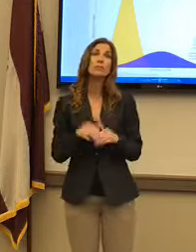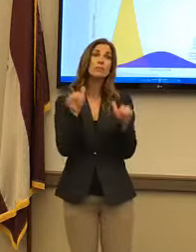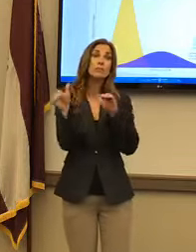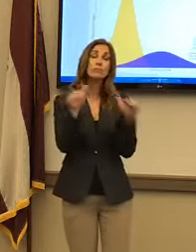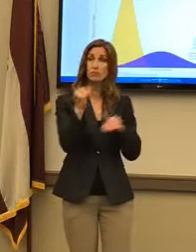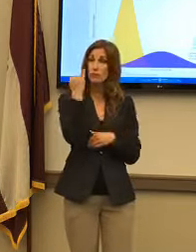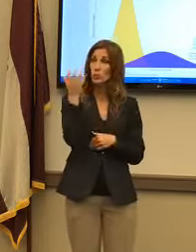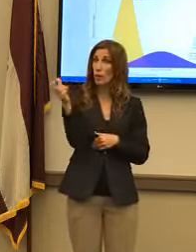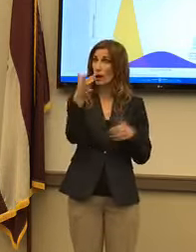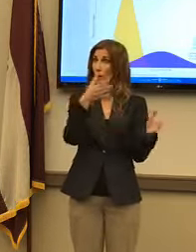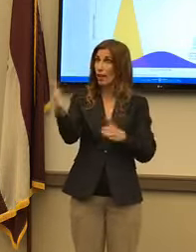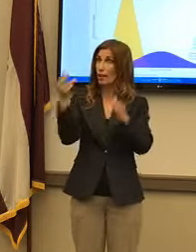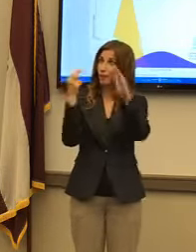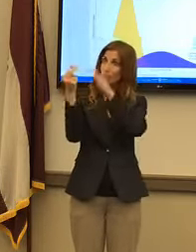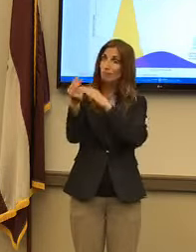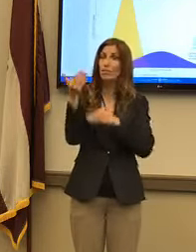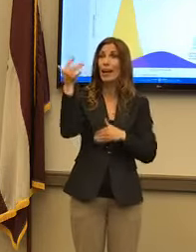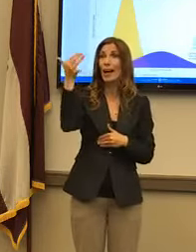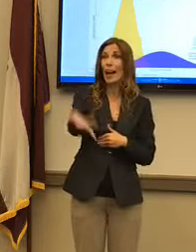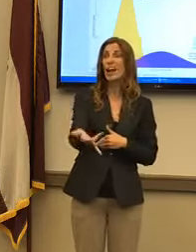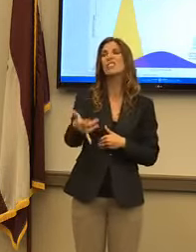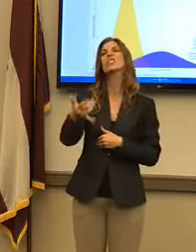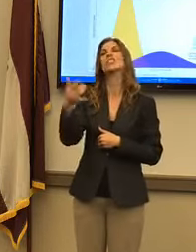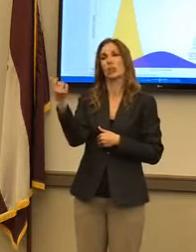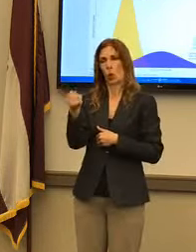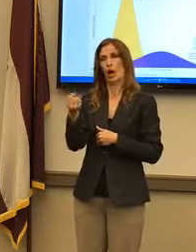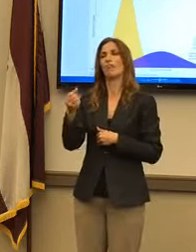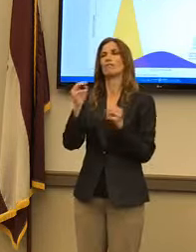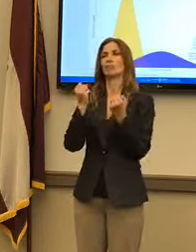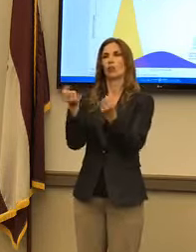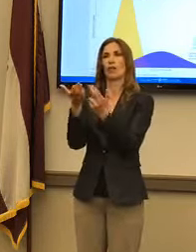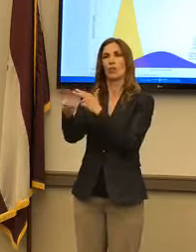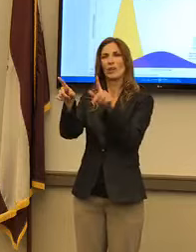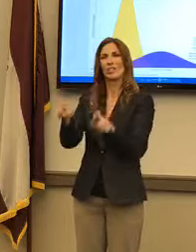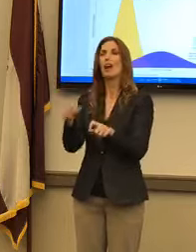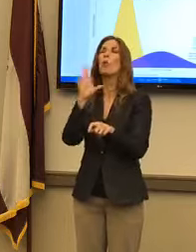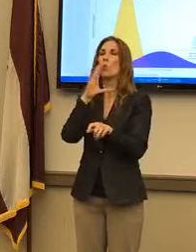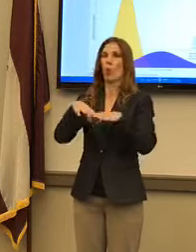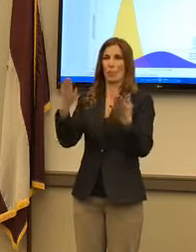to plan ahead the site will be open on Saturday but will be closed on Sunday